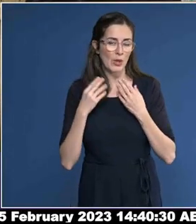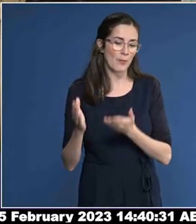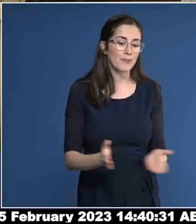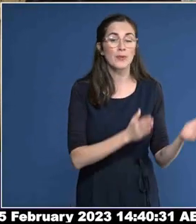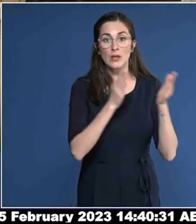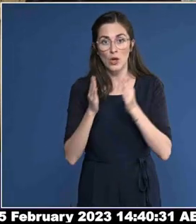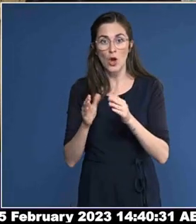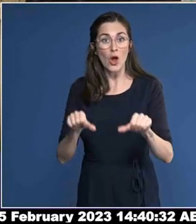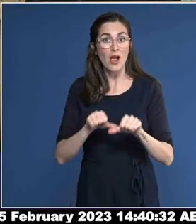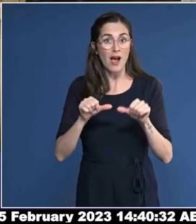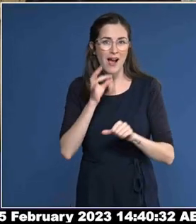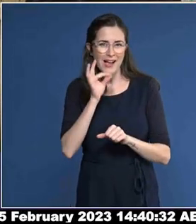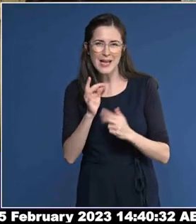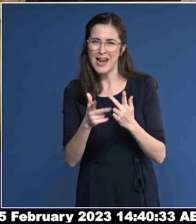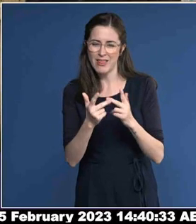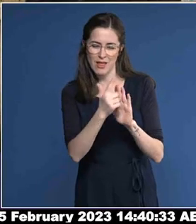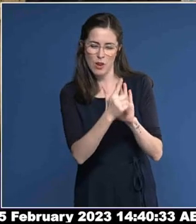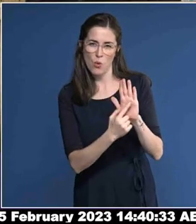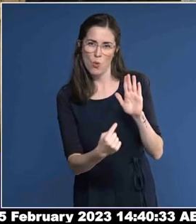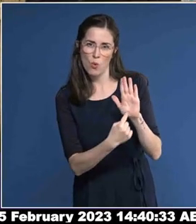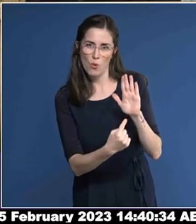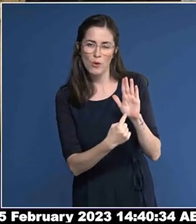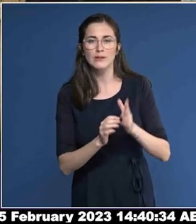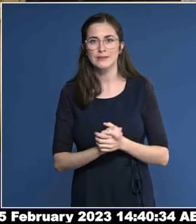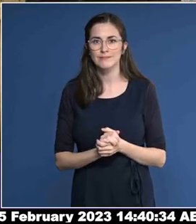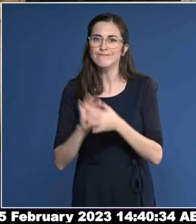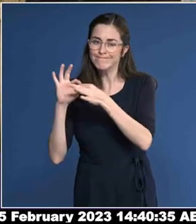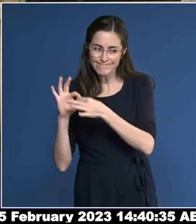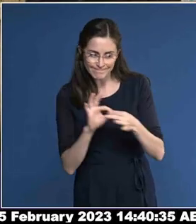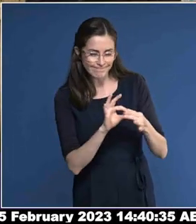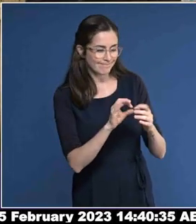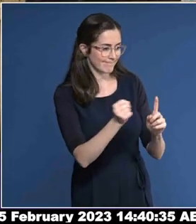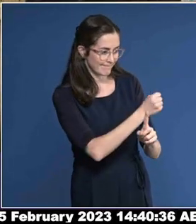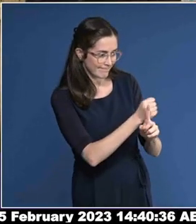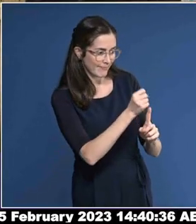which you are thinking about addressing violence and abuse within the provision of